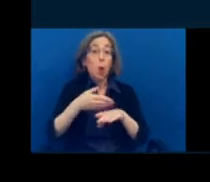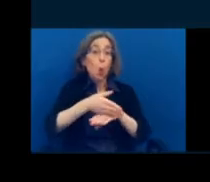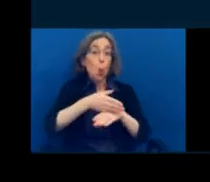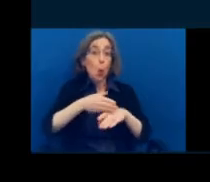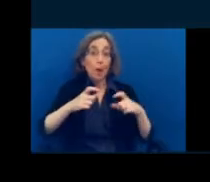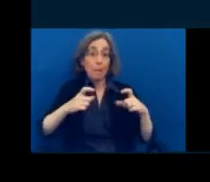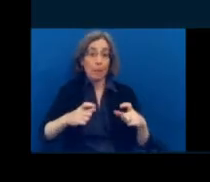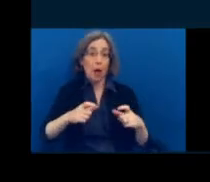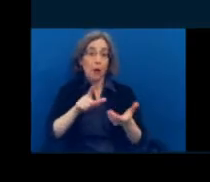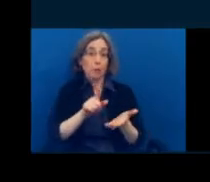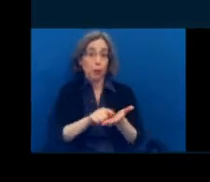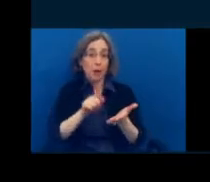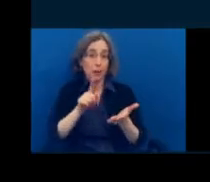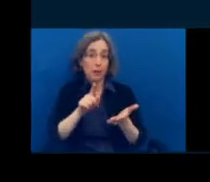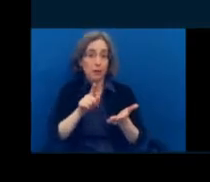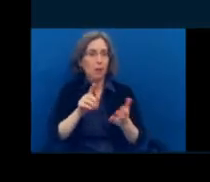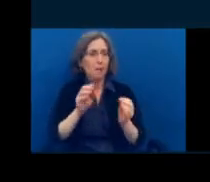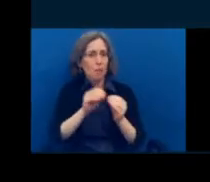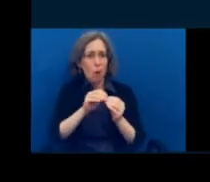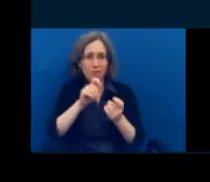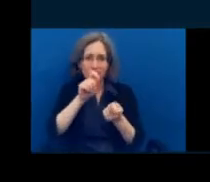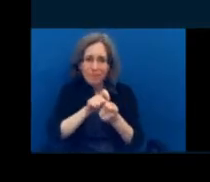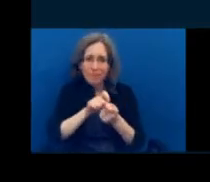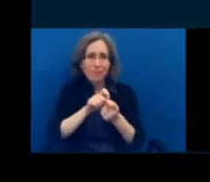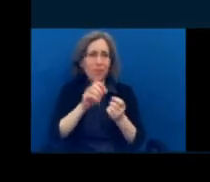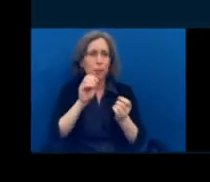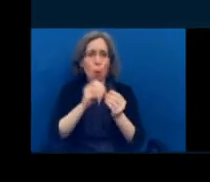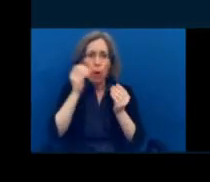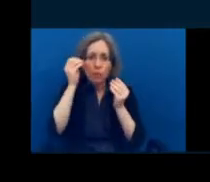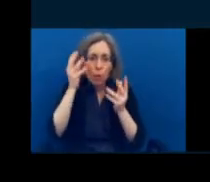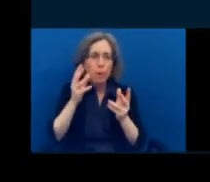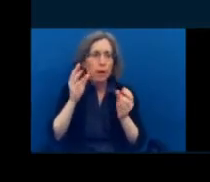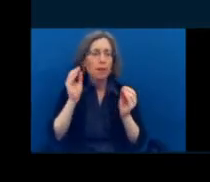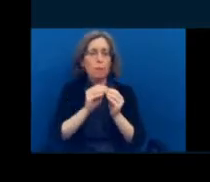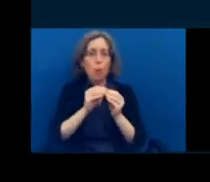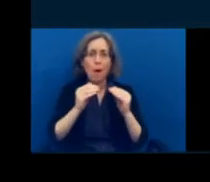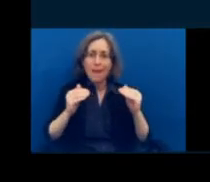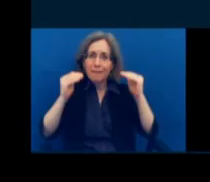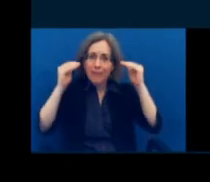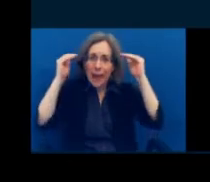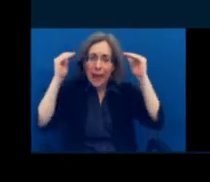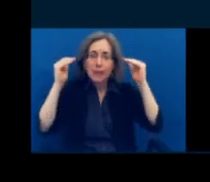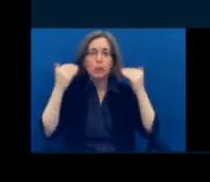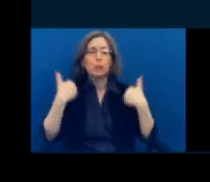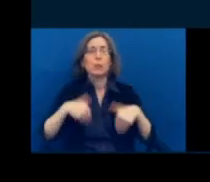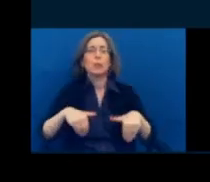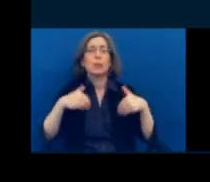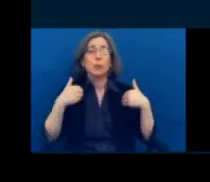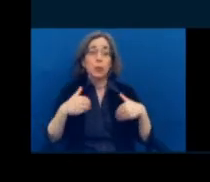DETAILS. THE PUBLICATION OF THIS BOOK CAN CAN NOW BE DONE BY THE PRINTING